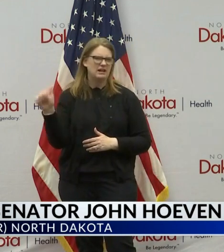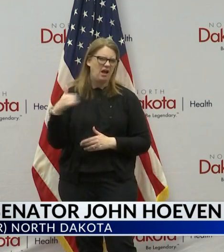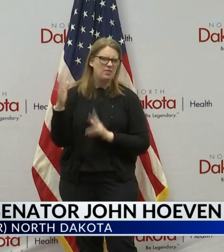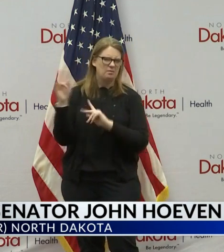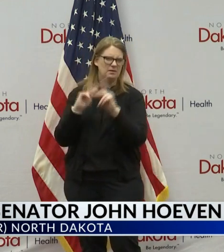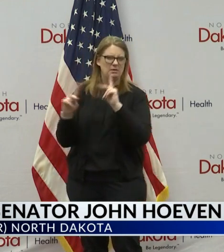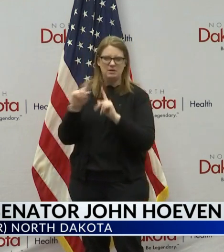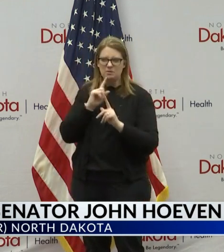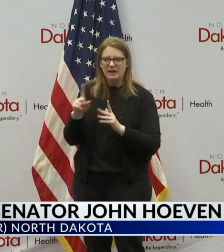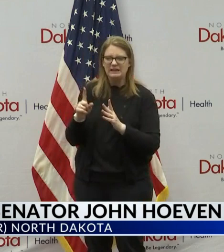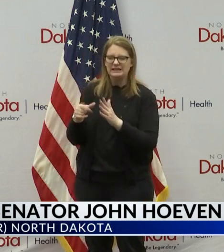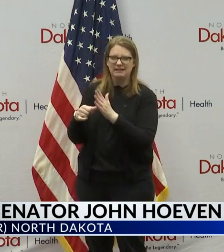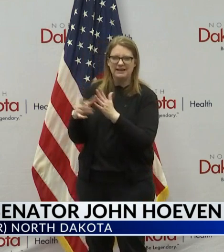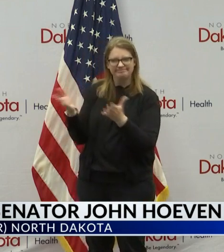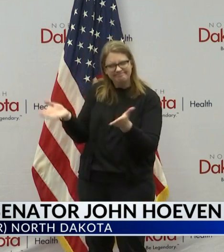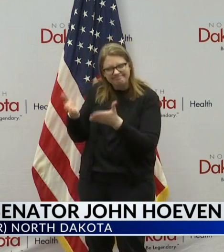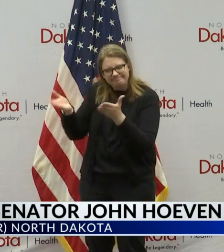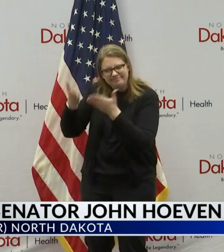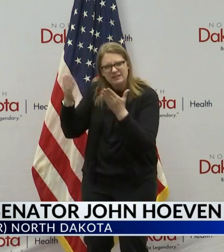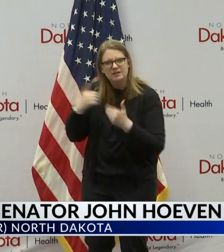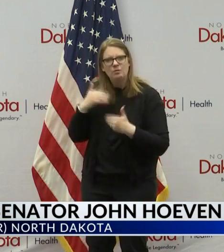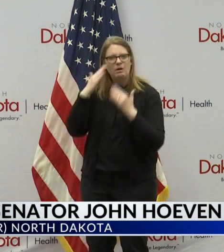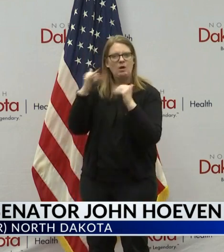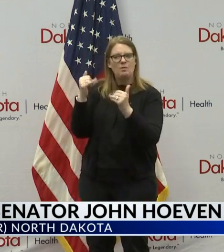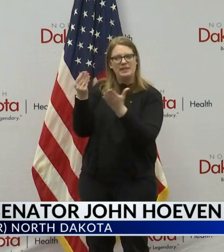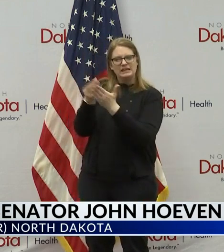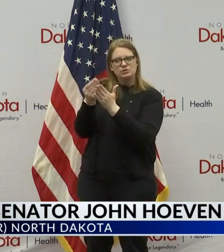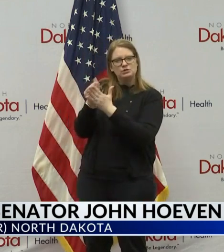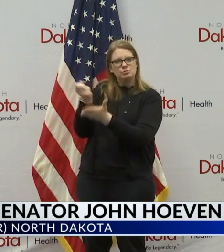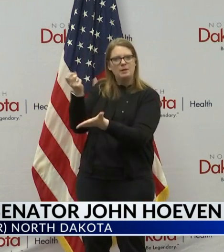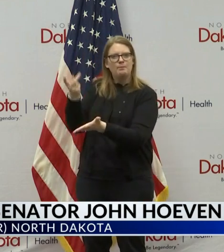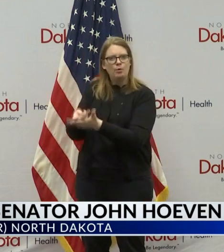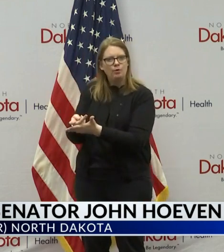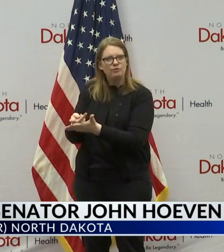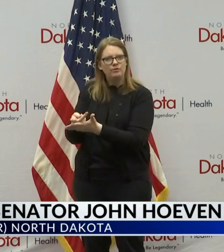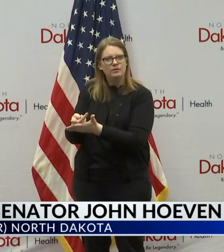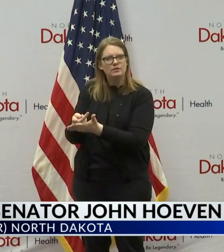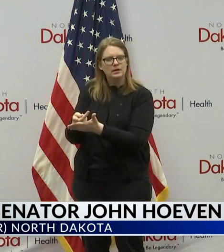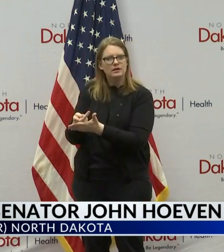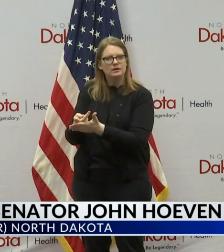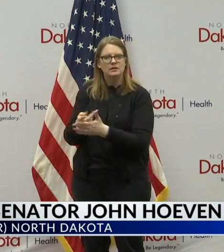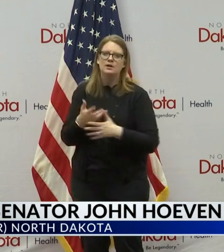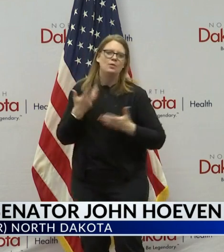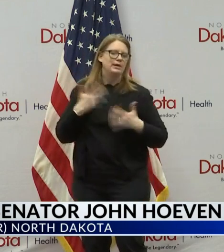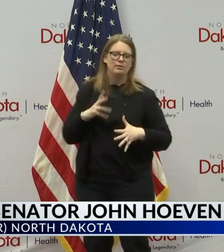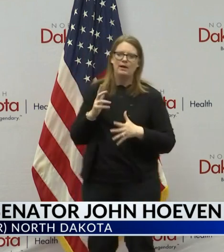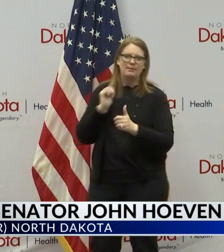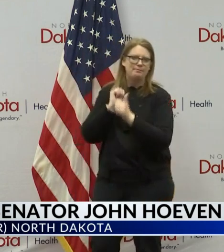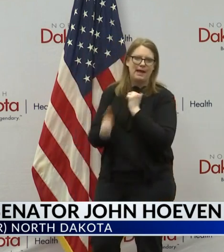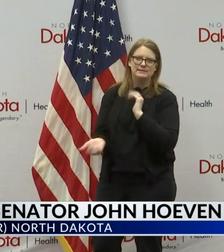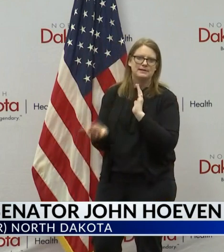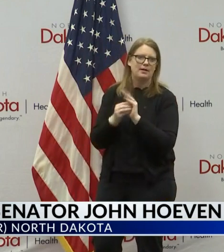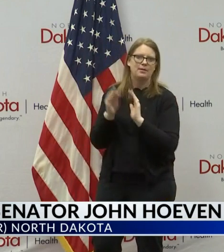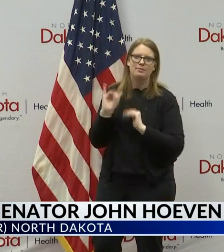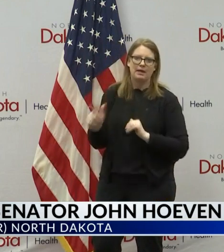LEADER McCONNELL AND OTHERS. HOPING THAT WE COULD GET TREASURY TO APPROVE THIS